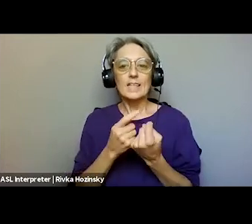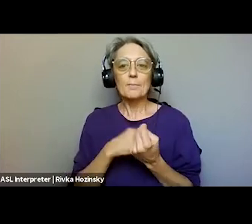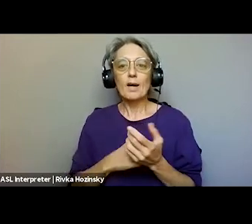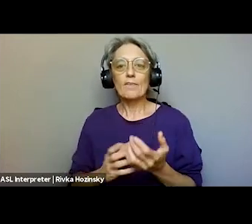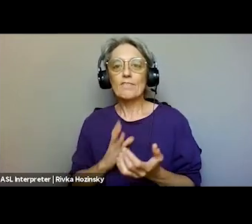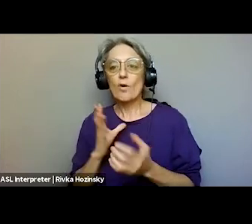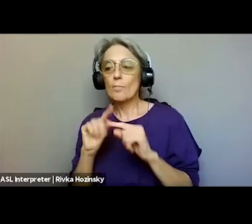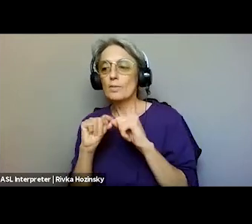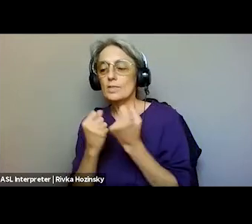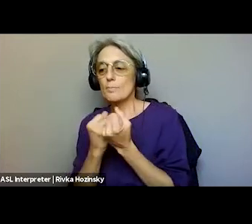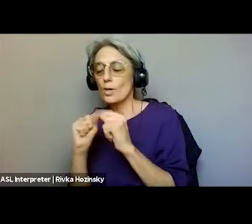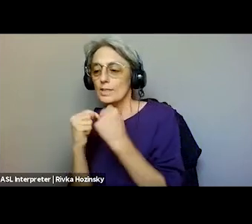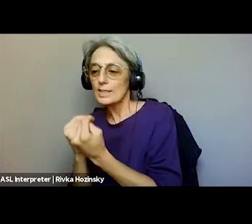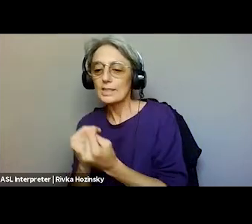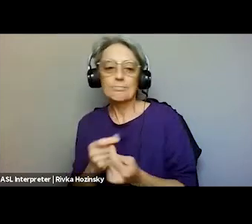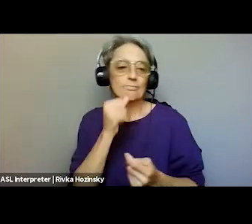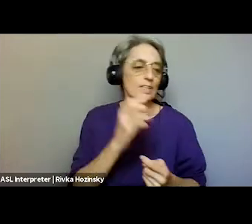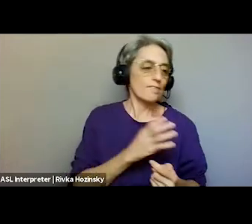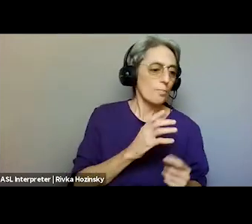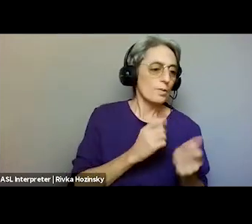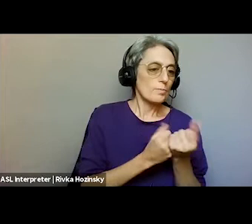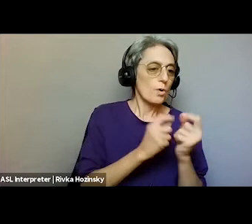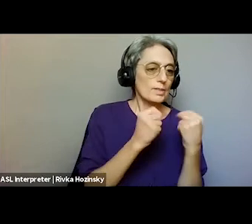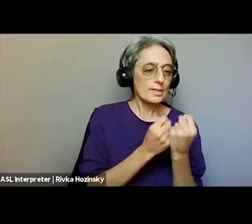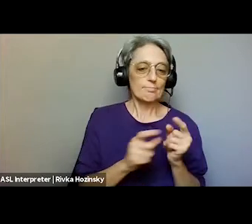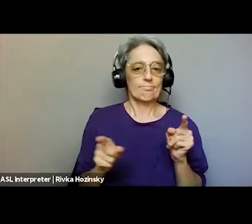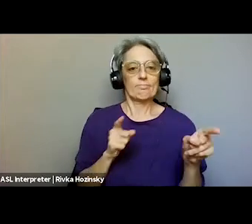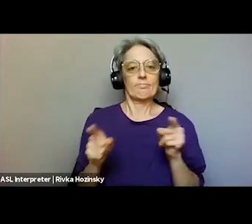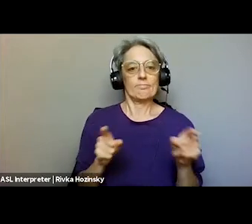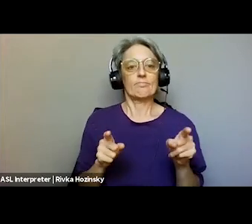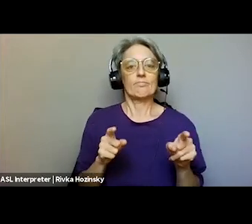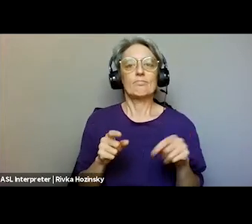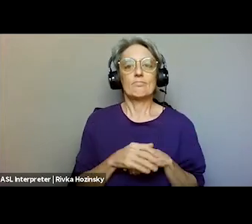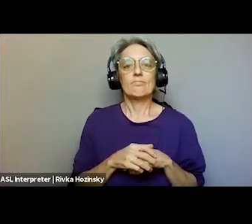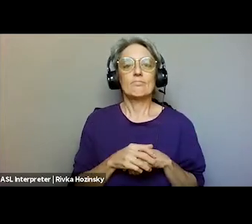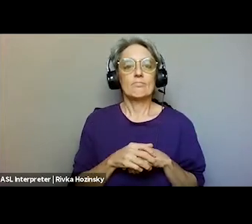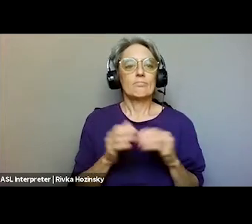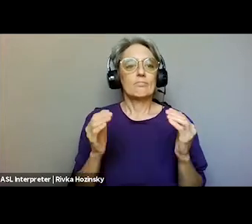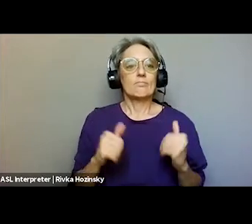for new parents once those obstetric supports sort of fall away. Our data really suggests the